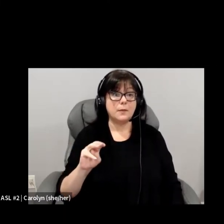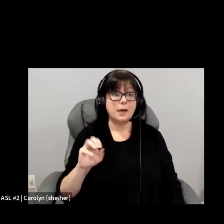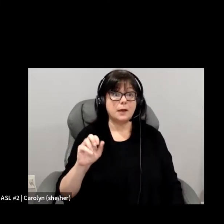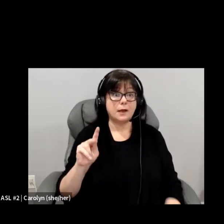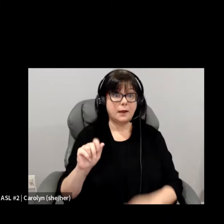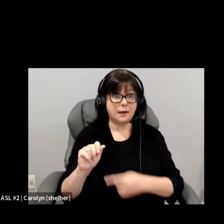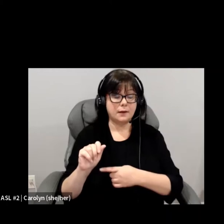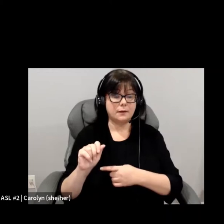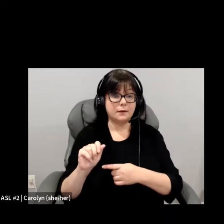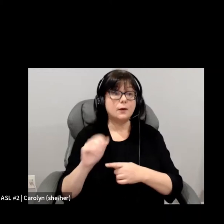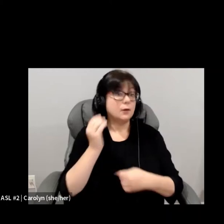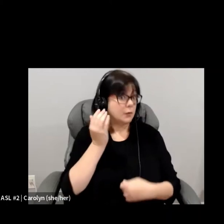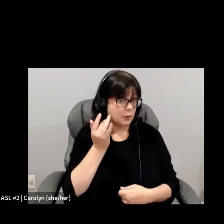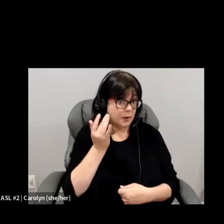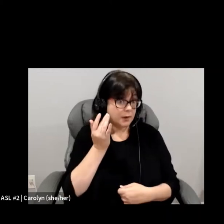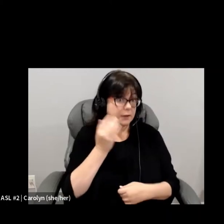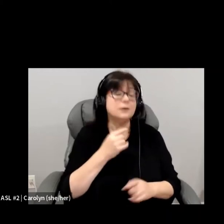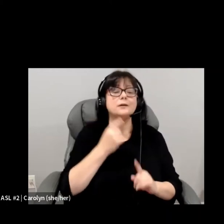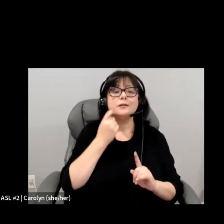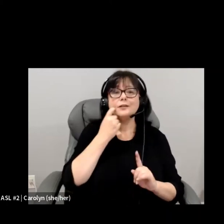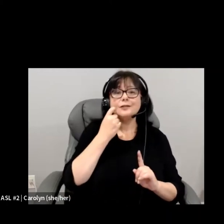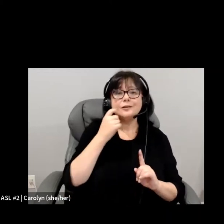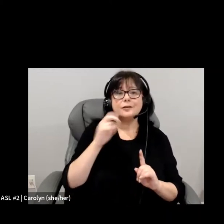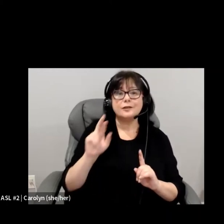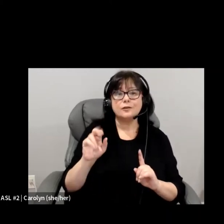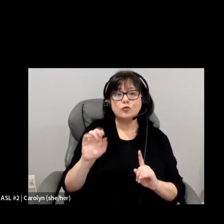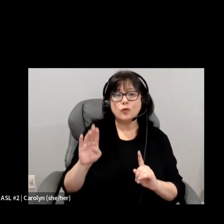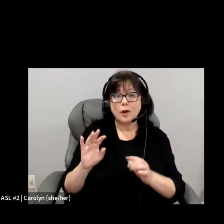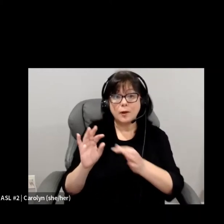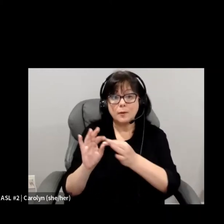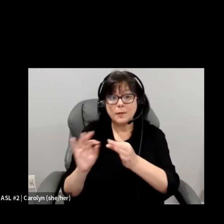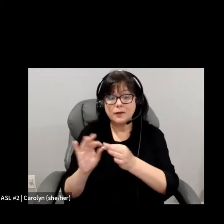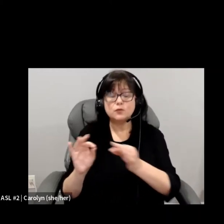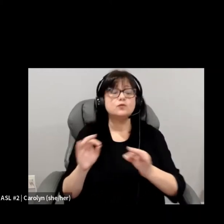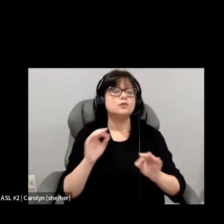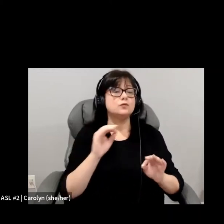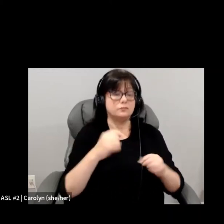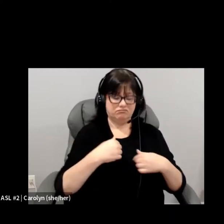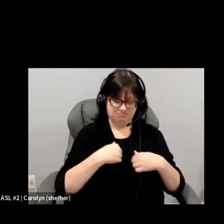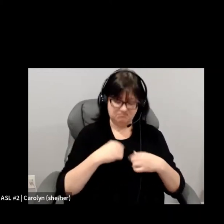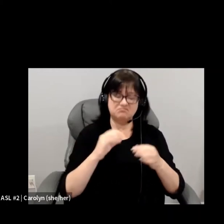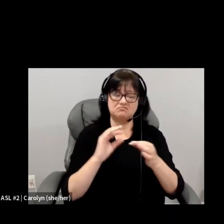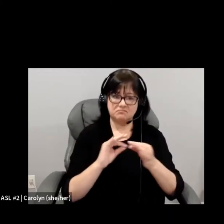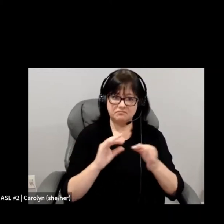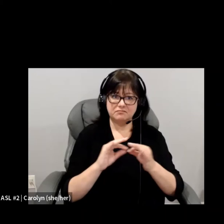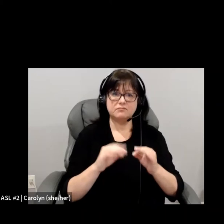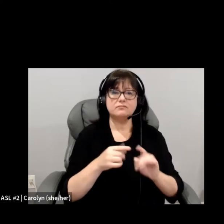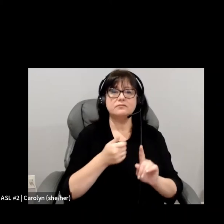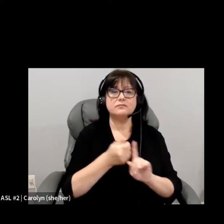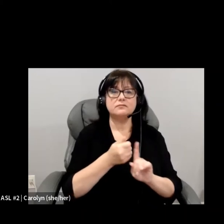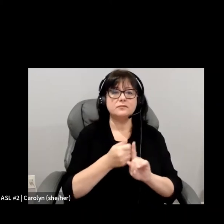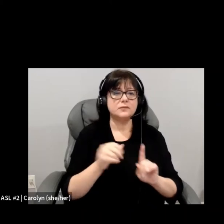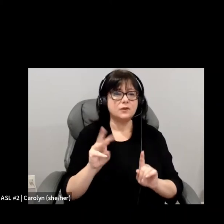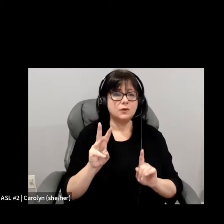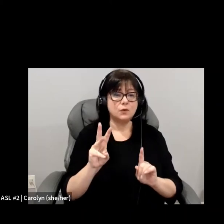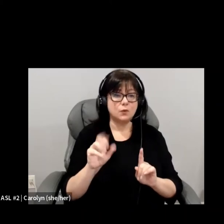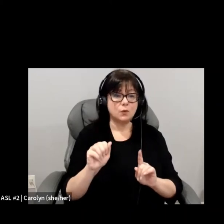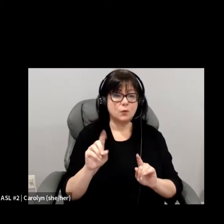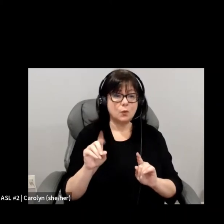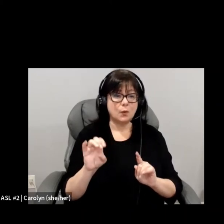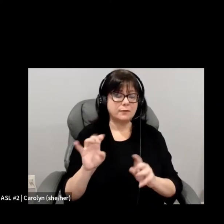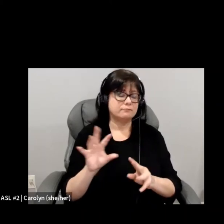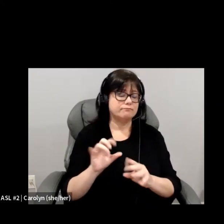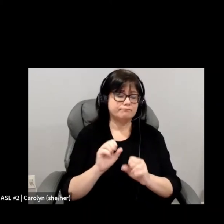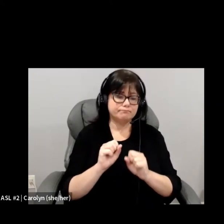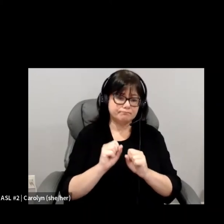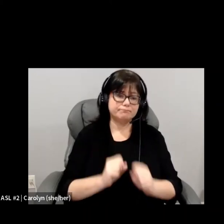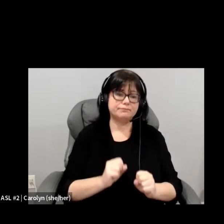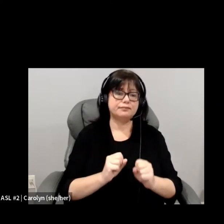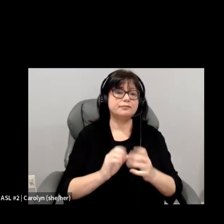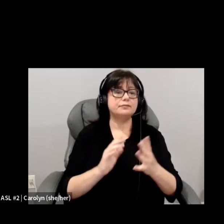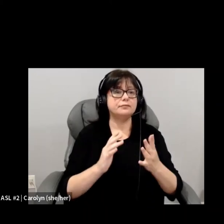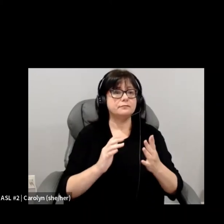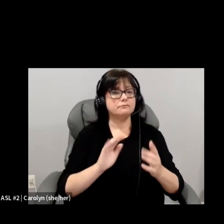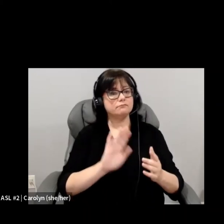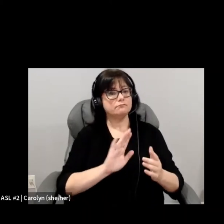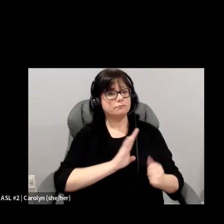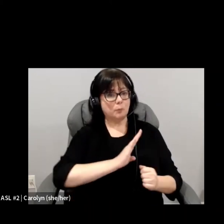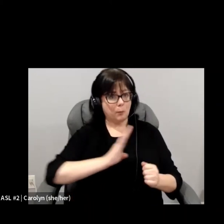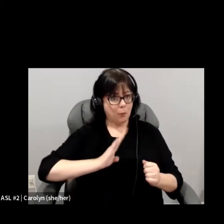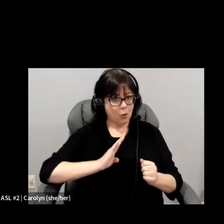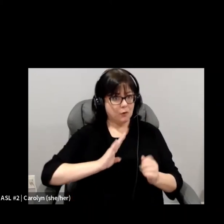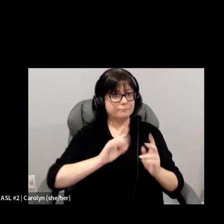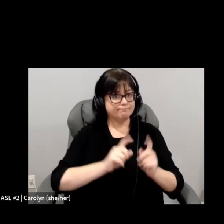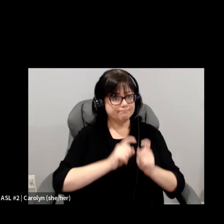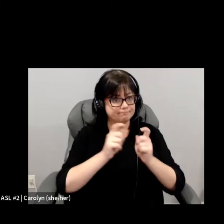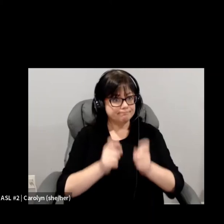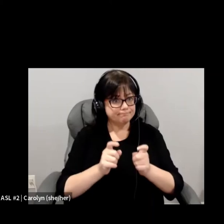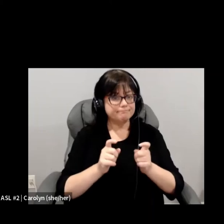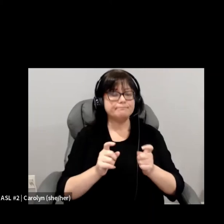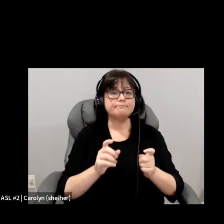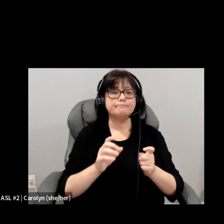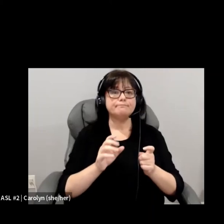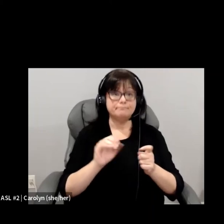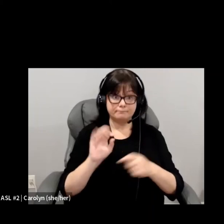ROB MENTIONED IT'S BEEN A STRONG CONTRIBUTOR TO BOTH THE BOARD AND THE EXECUTIVE.